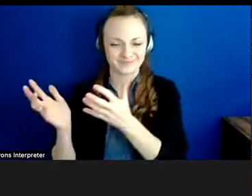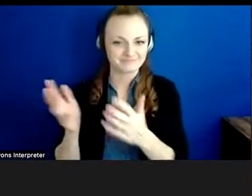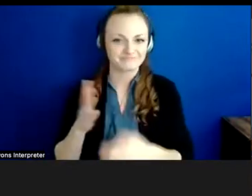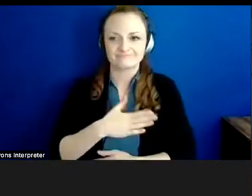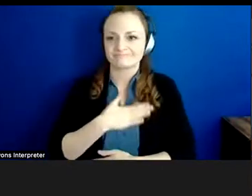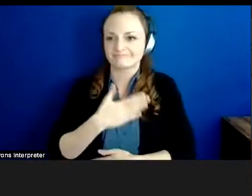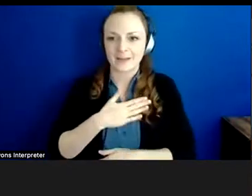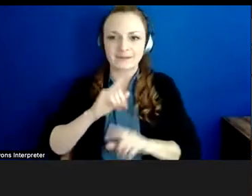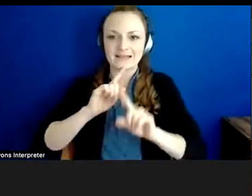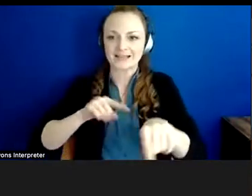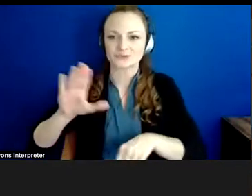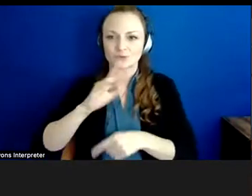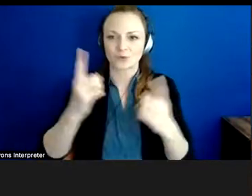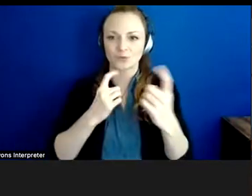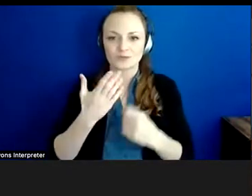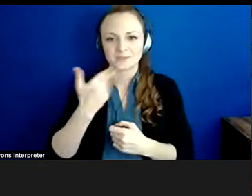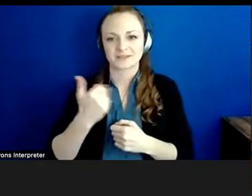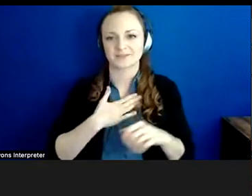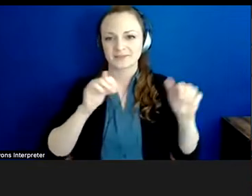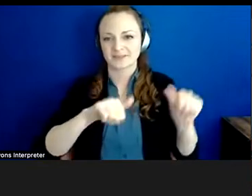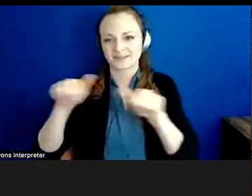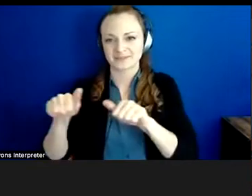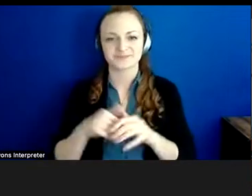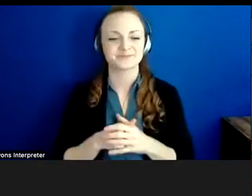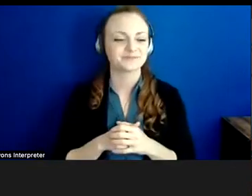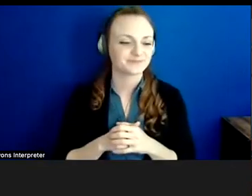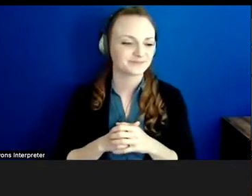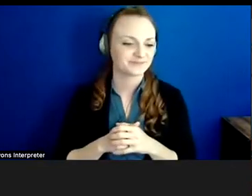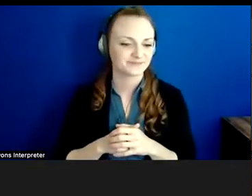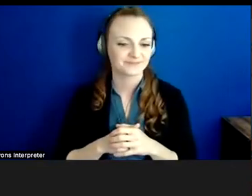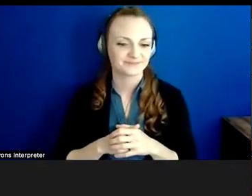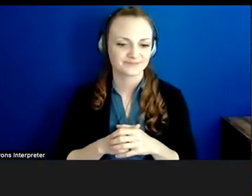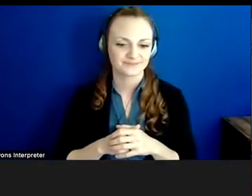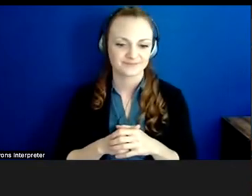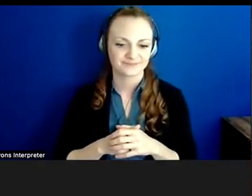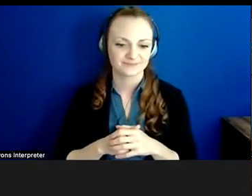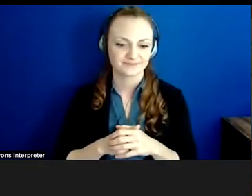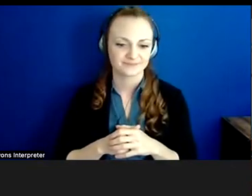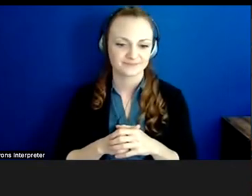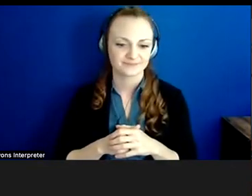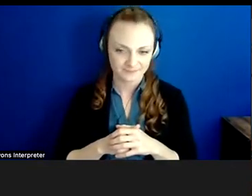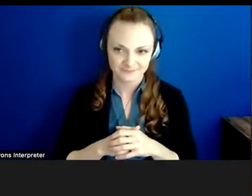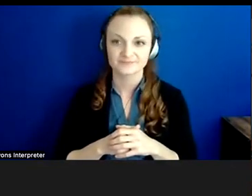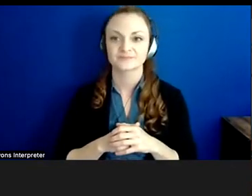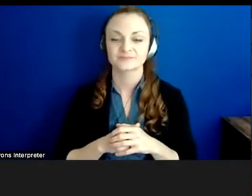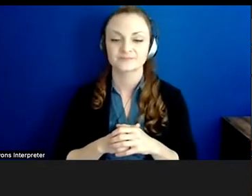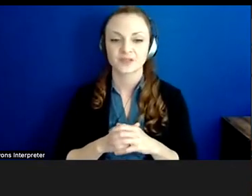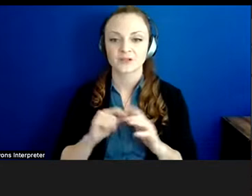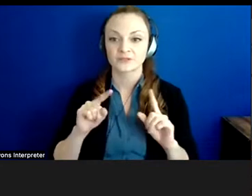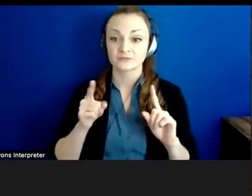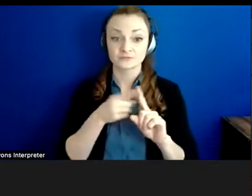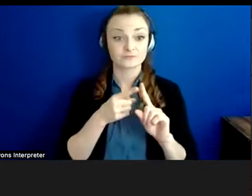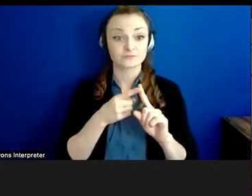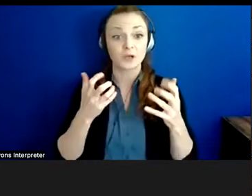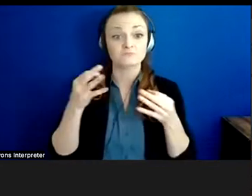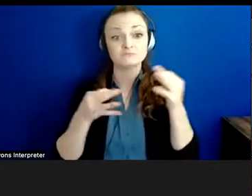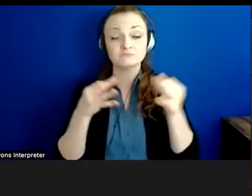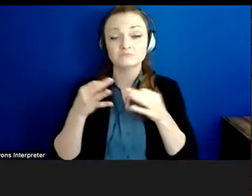19:07:02 The best I can. So let me just start off with just some background information